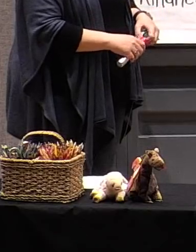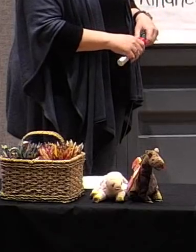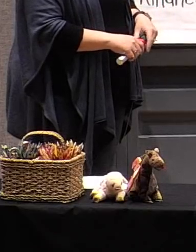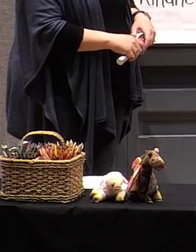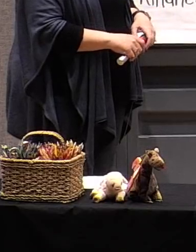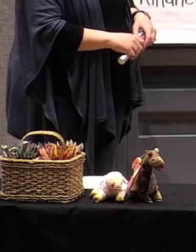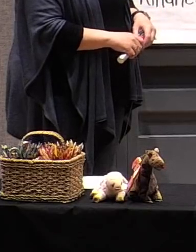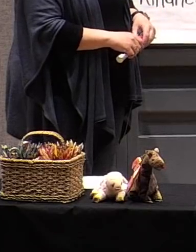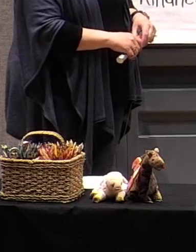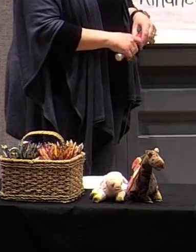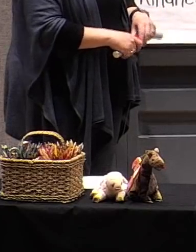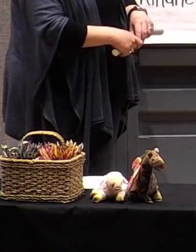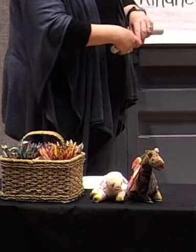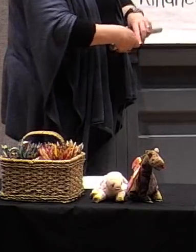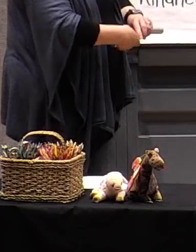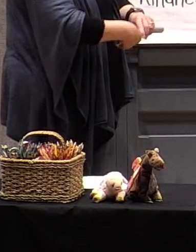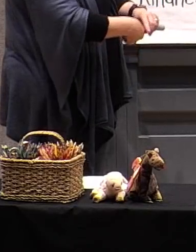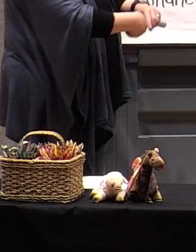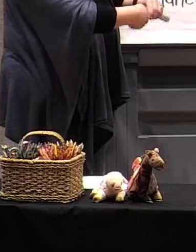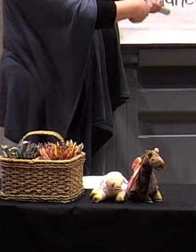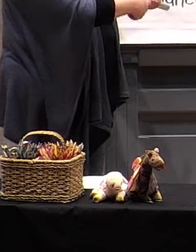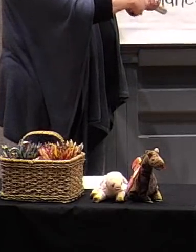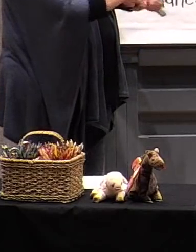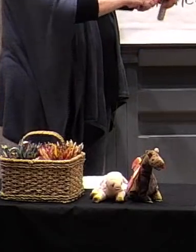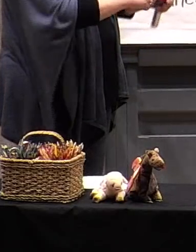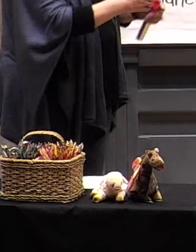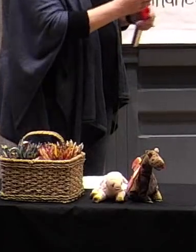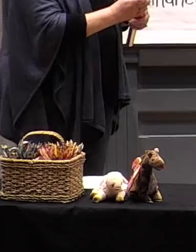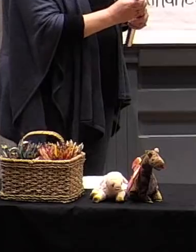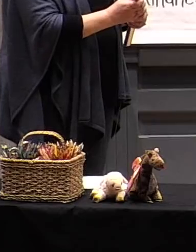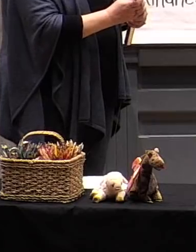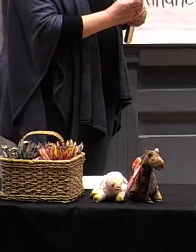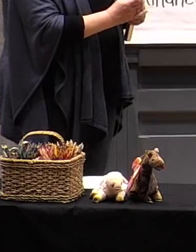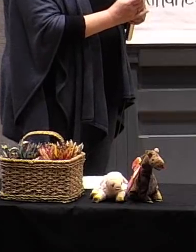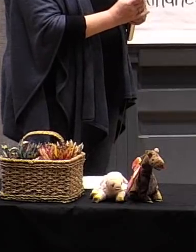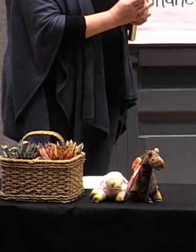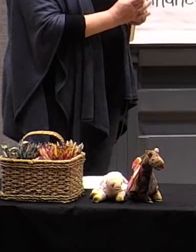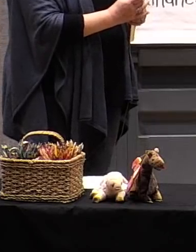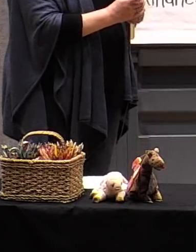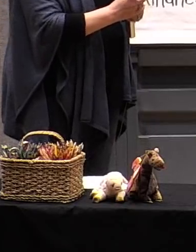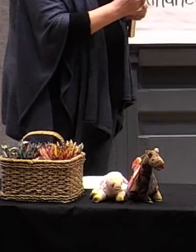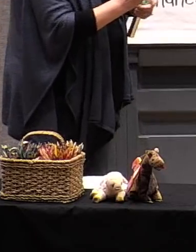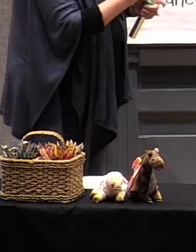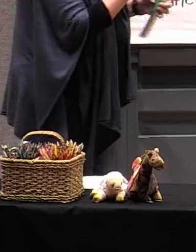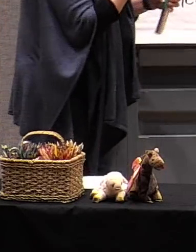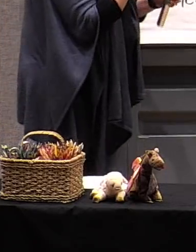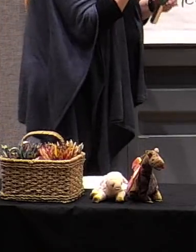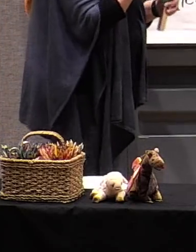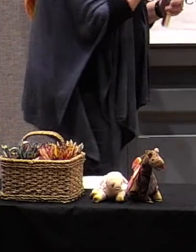if you smile at them, you just walk by say hi and smile, that can make them feel better. That's another act of kindness.